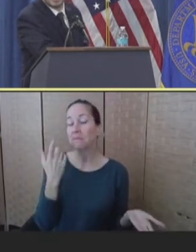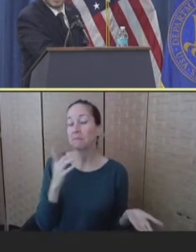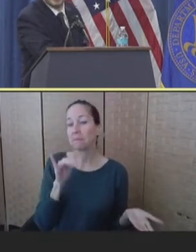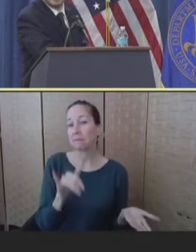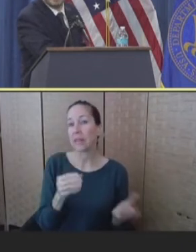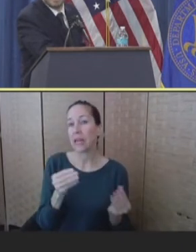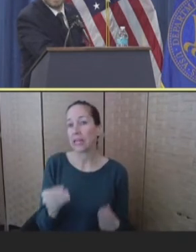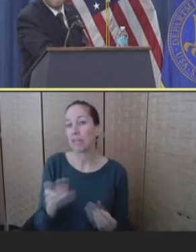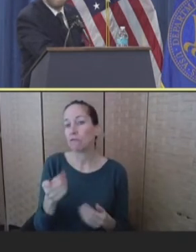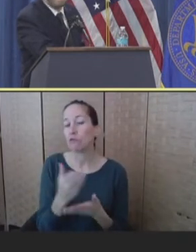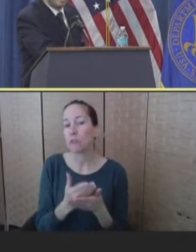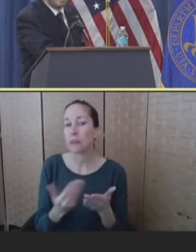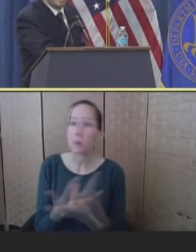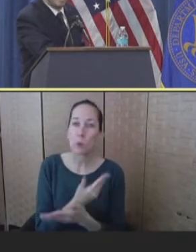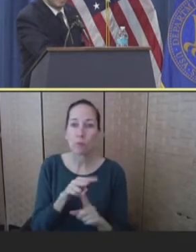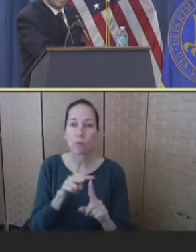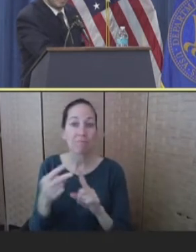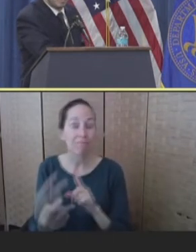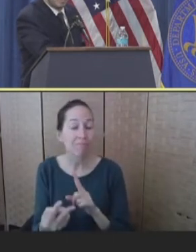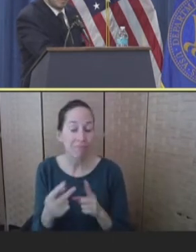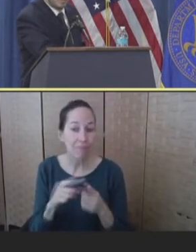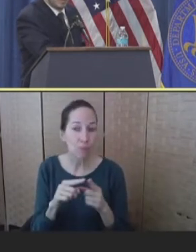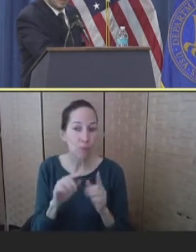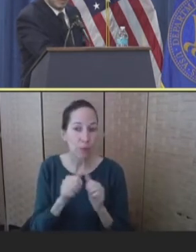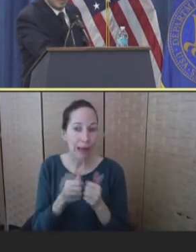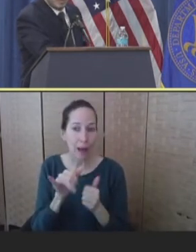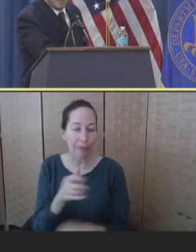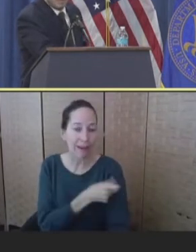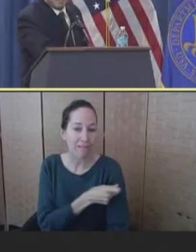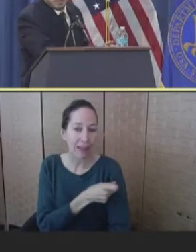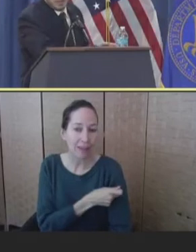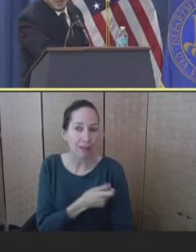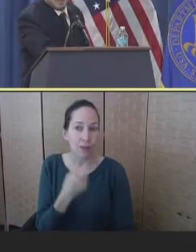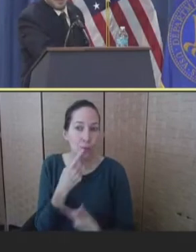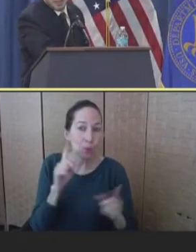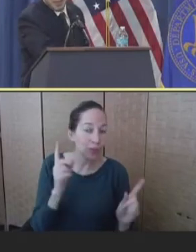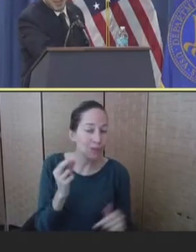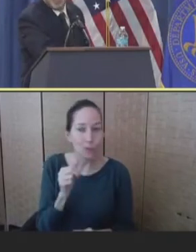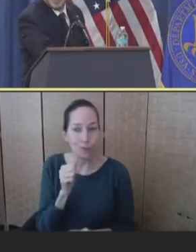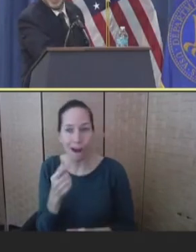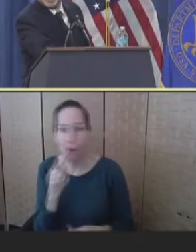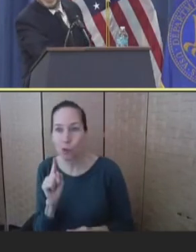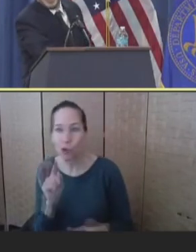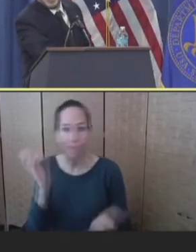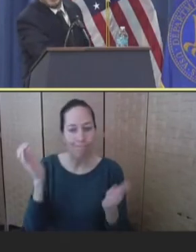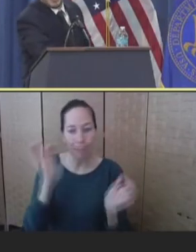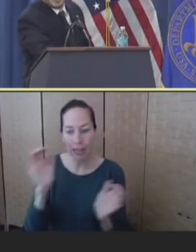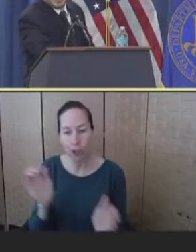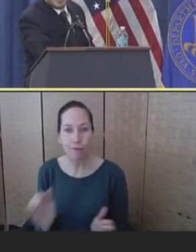in here. That's all I had.